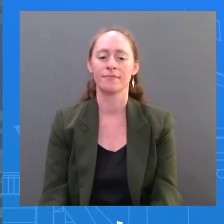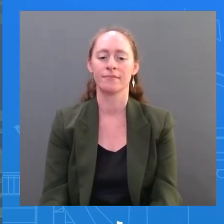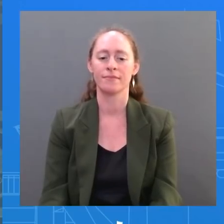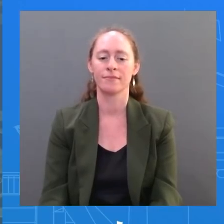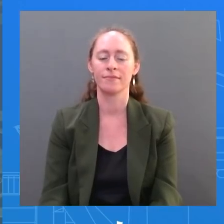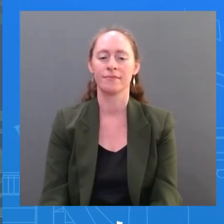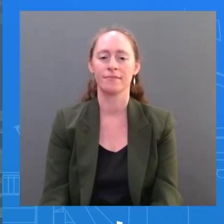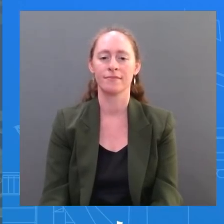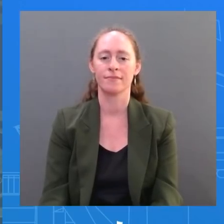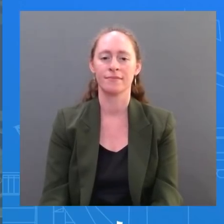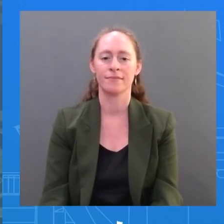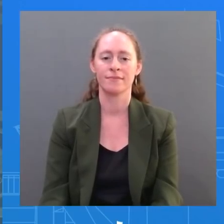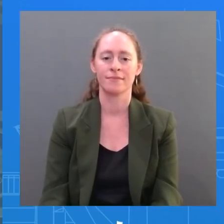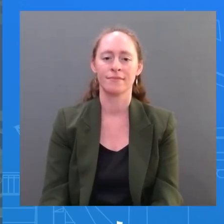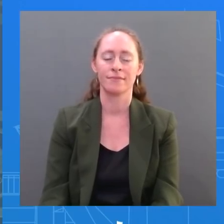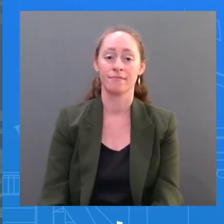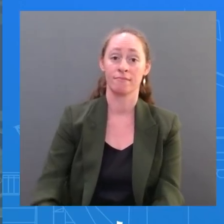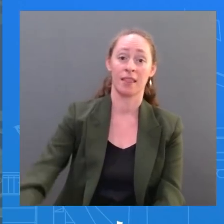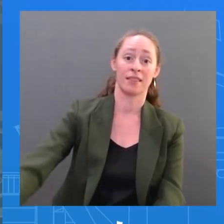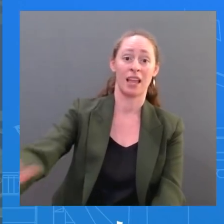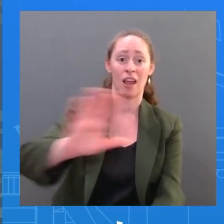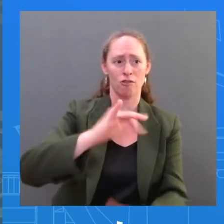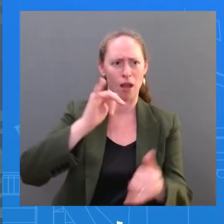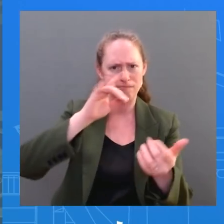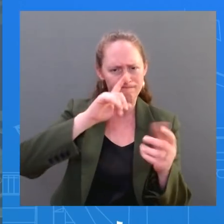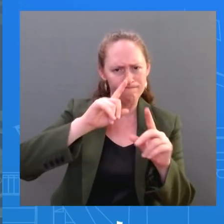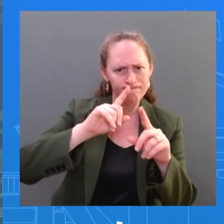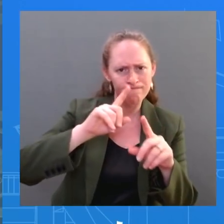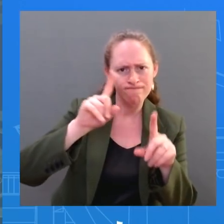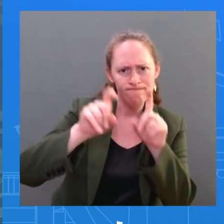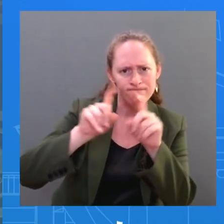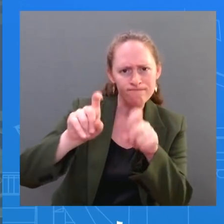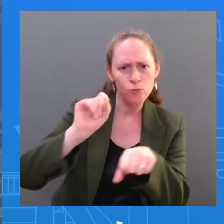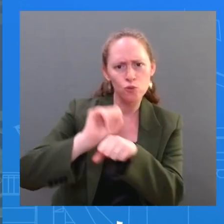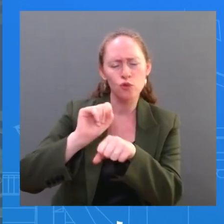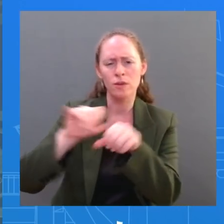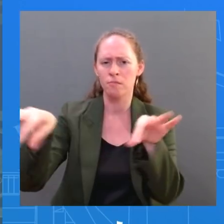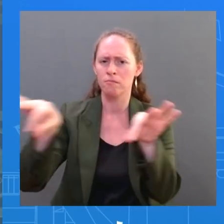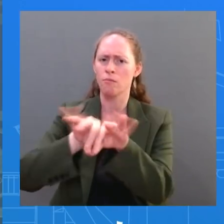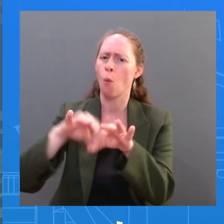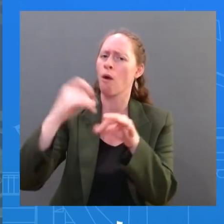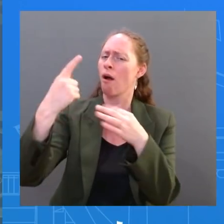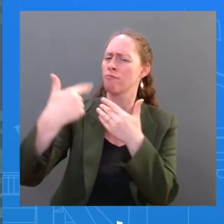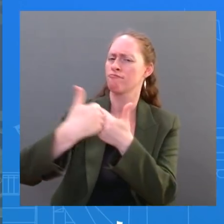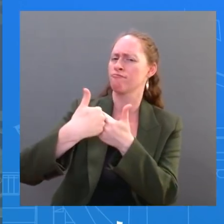Is it a -- it is an independent process that they are -- a bipartisan, independent process that they're running.